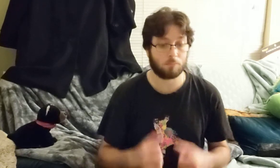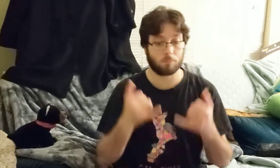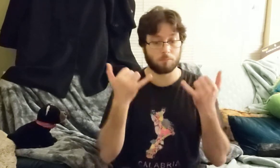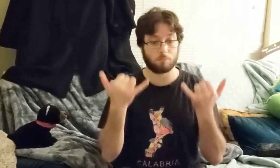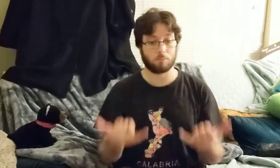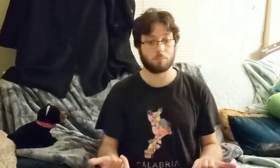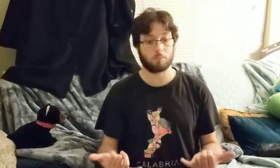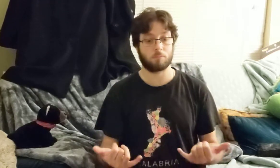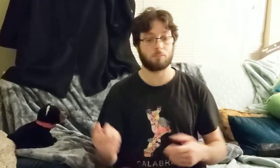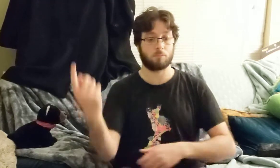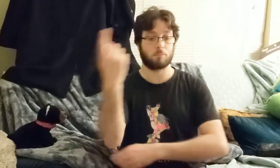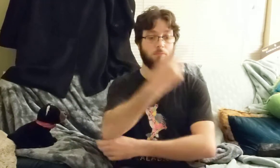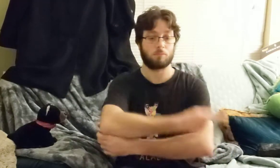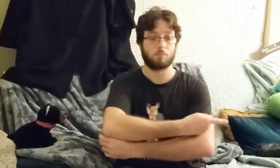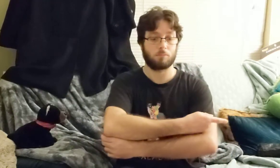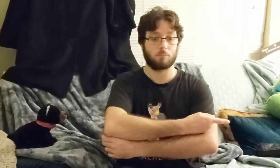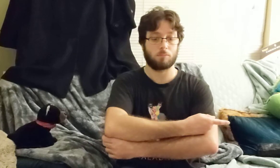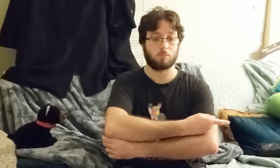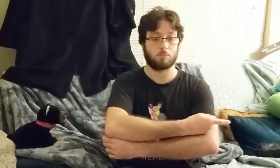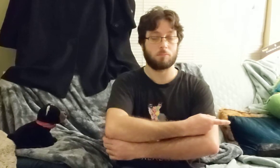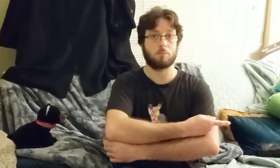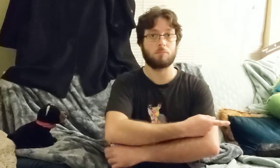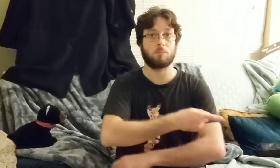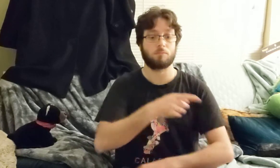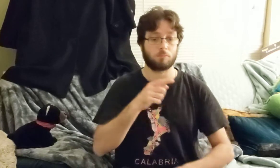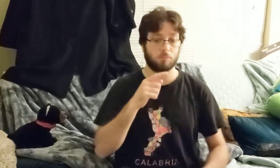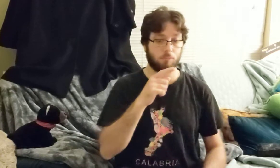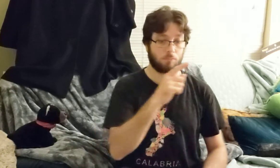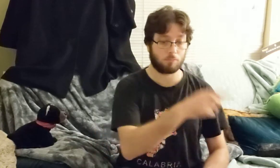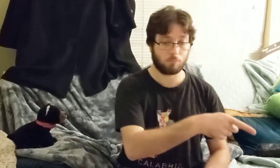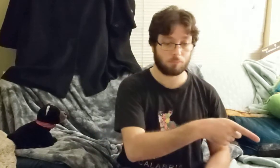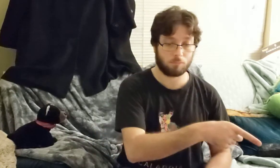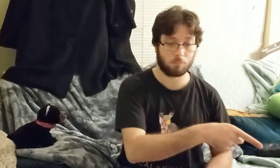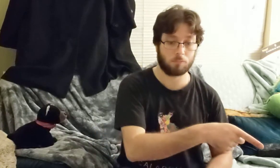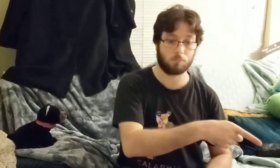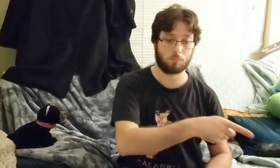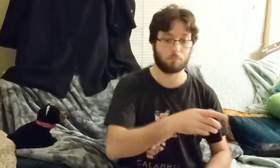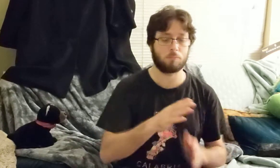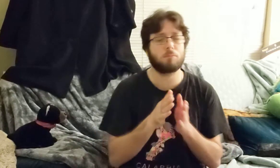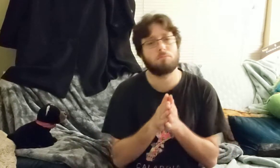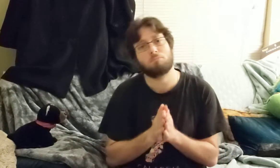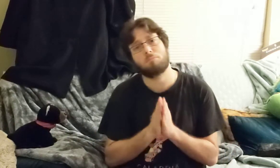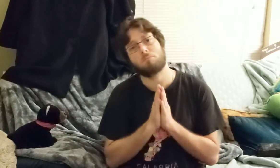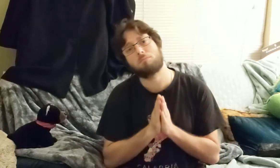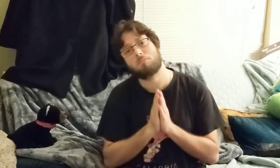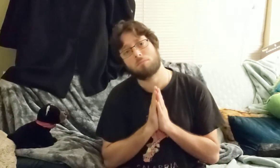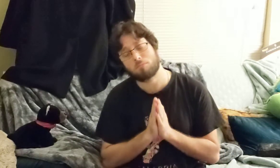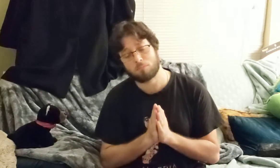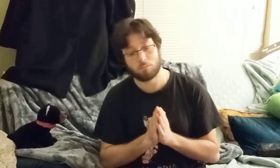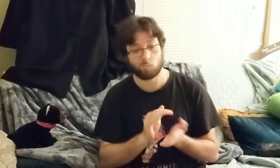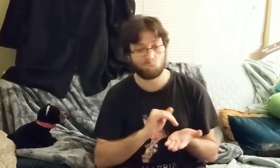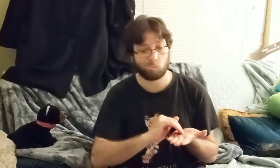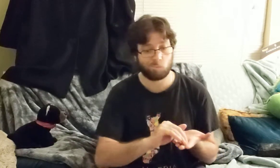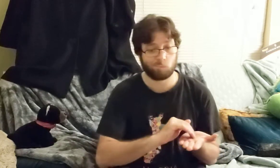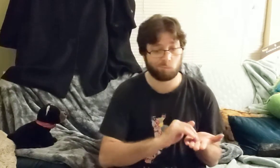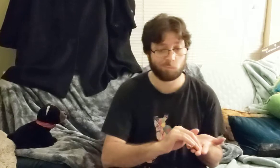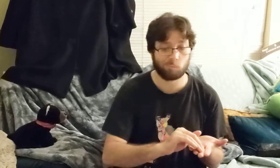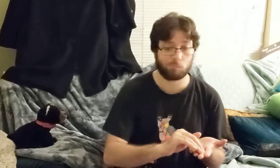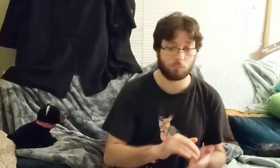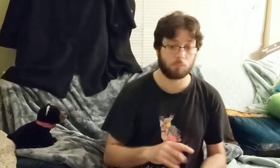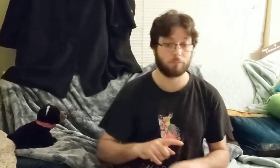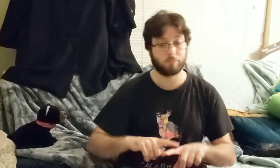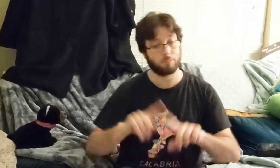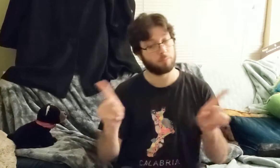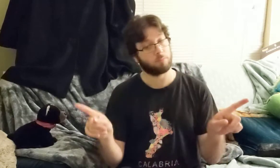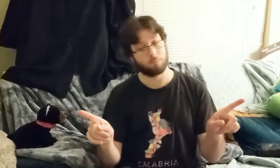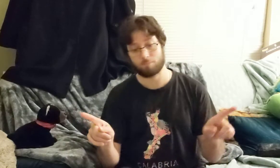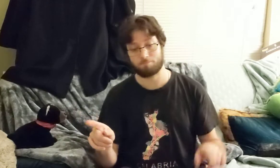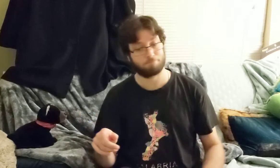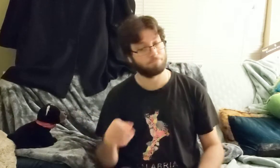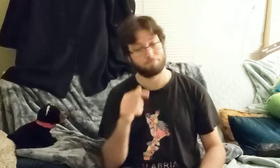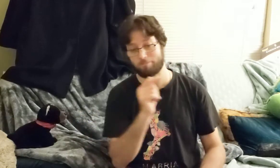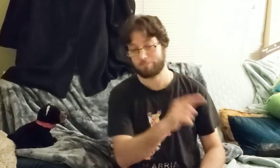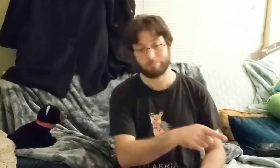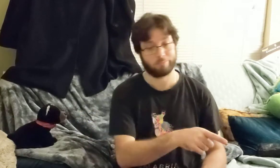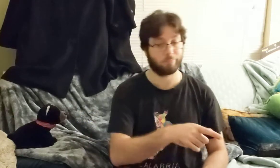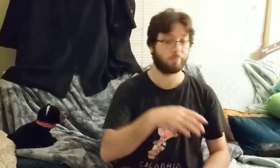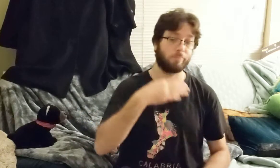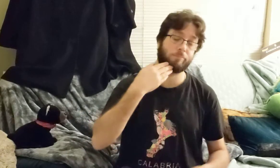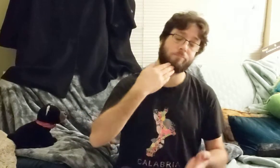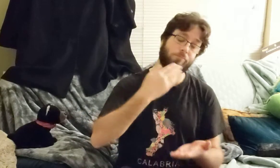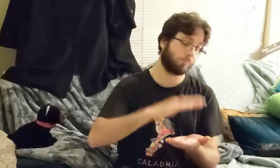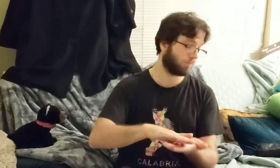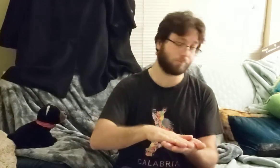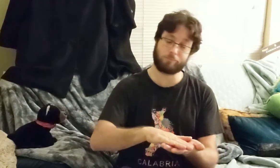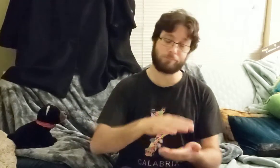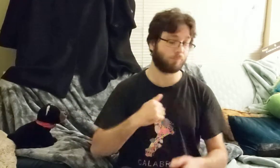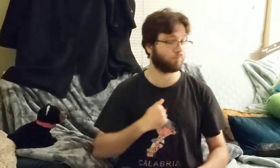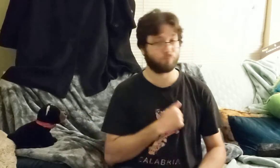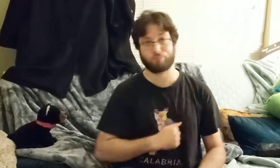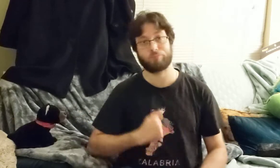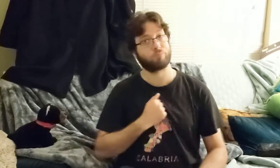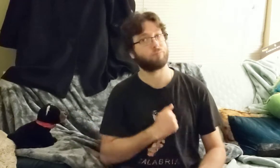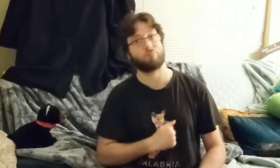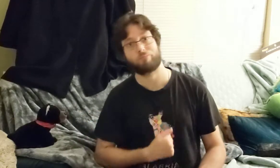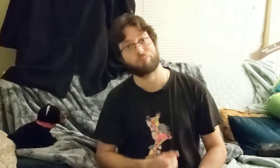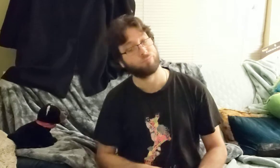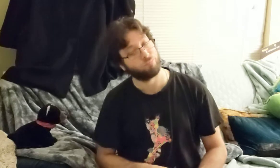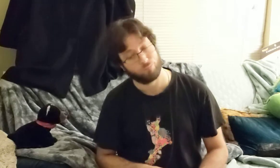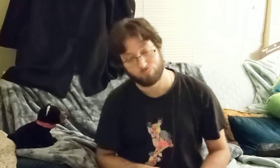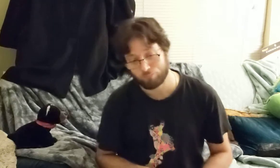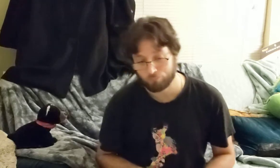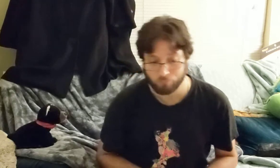TODAY IX-irish-bear PLEAD FORGIVE BUT HE BAD APOLOGIZE